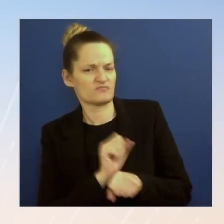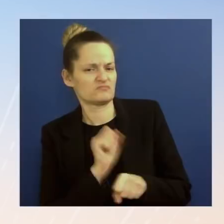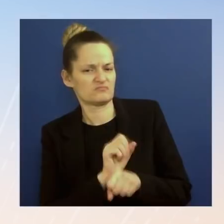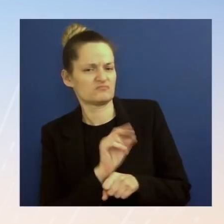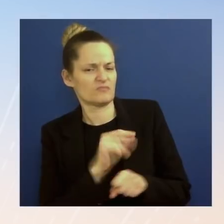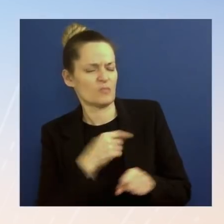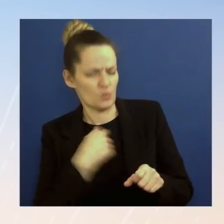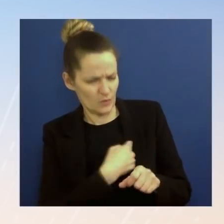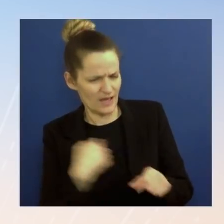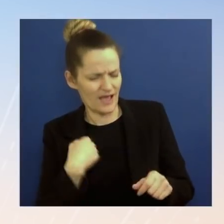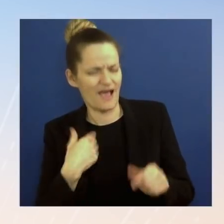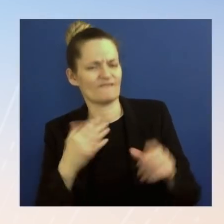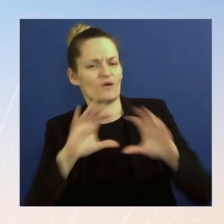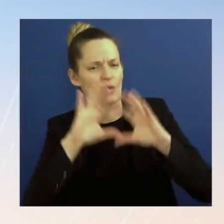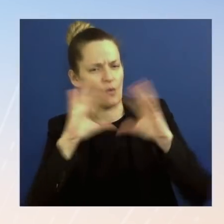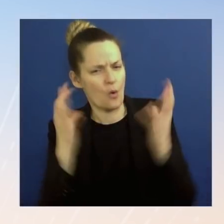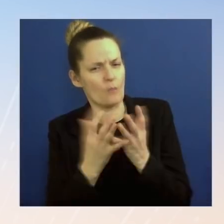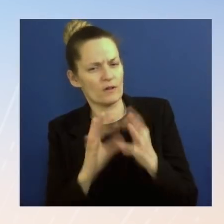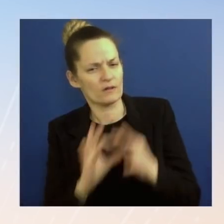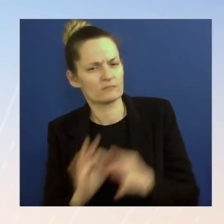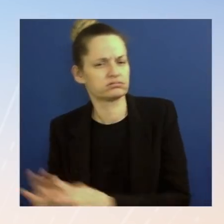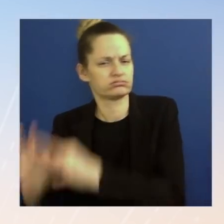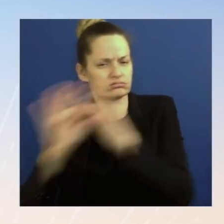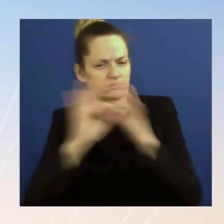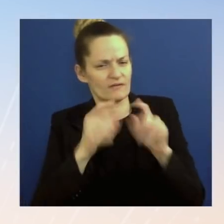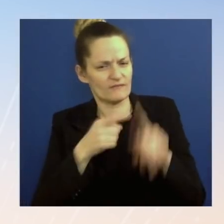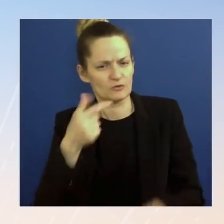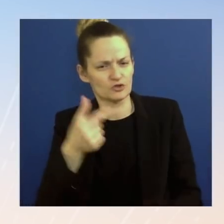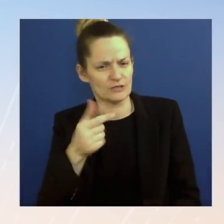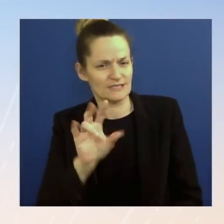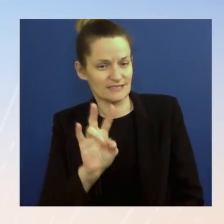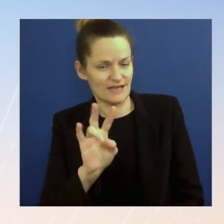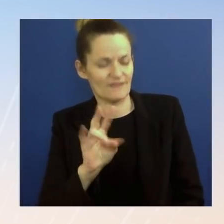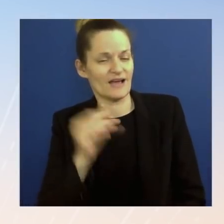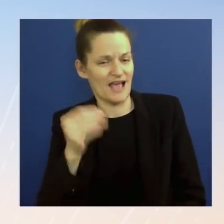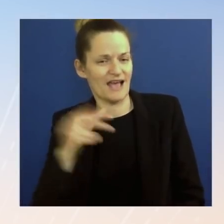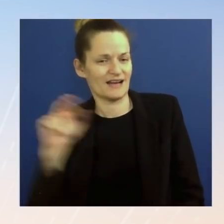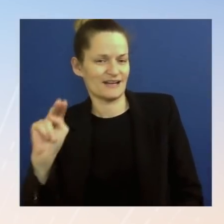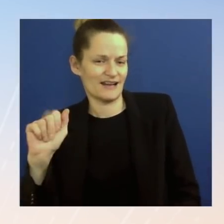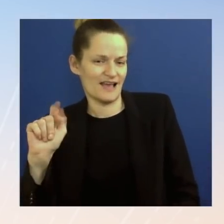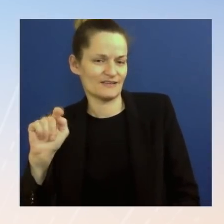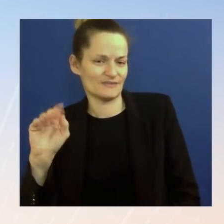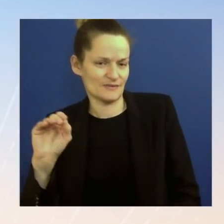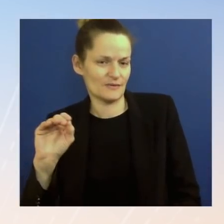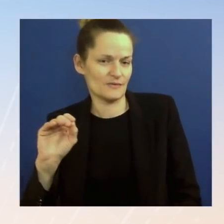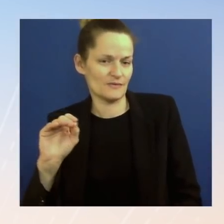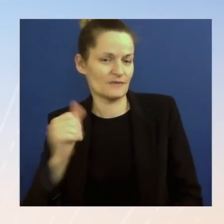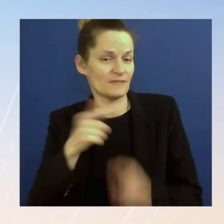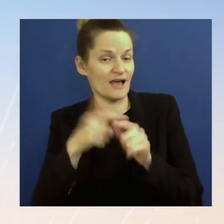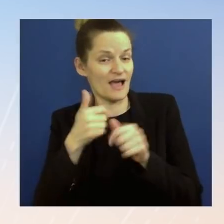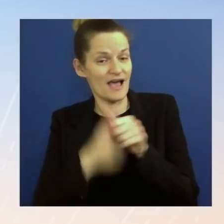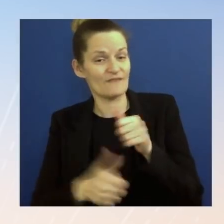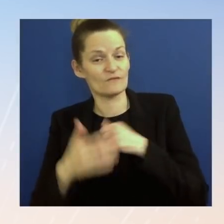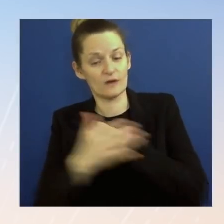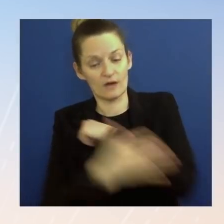and had a great deal of success in that. And every country has to decide where they want to stand, where they want to be as we look and the history books are written. Go ahead.